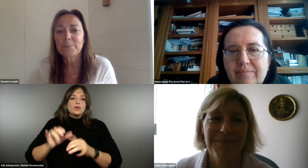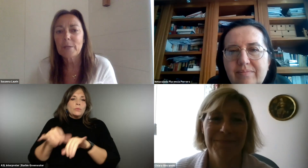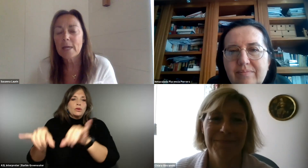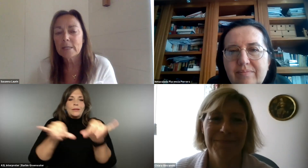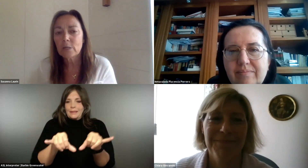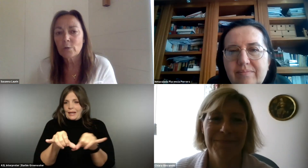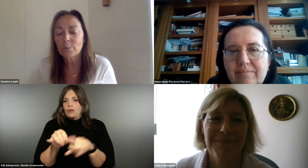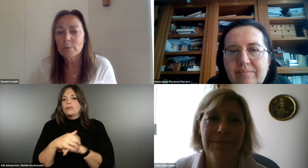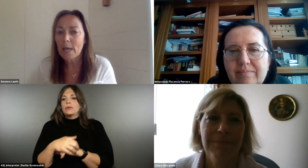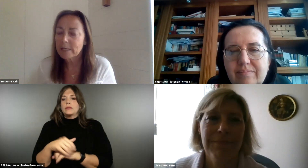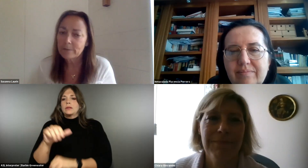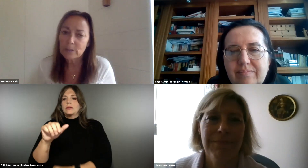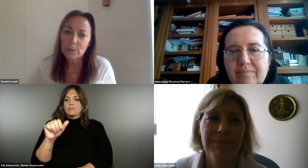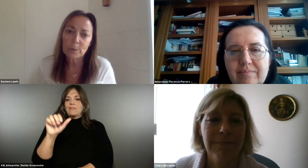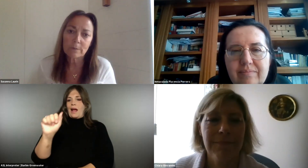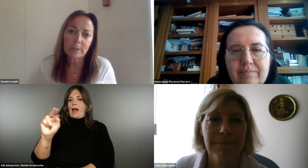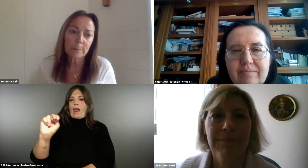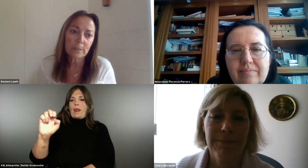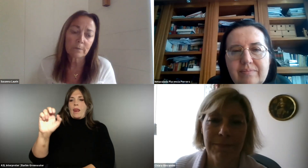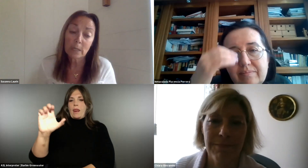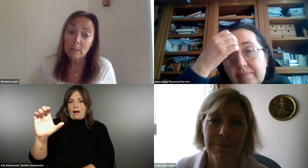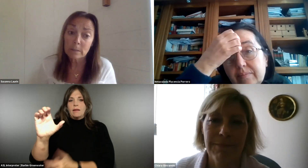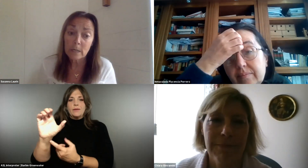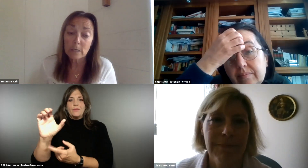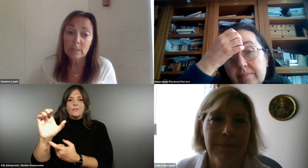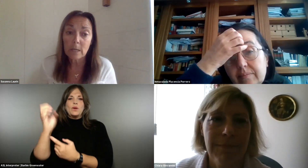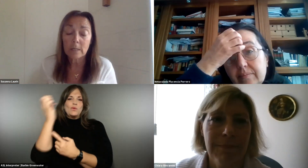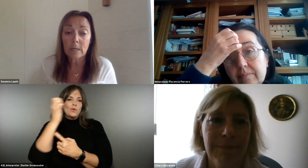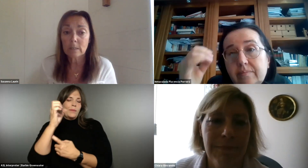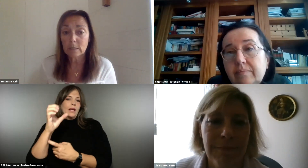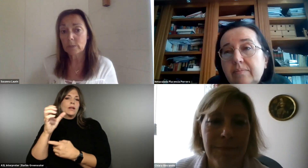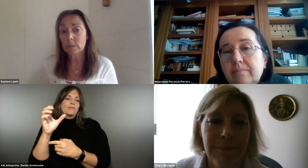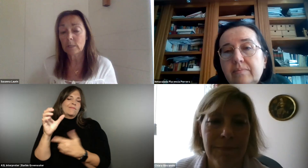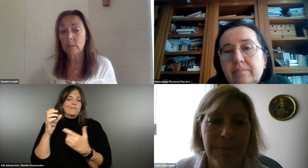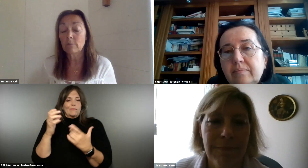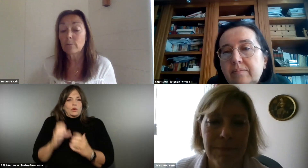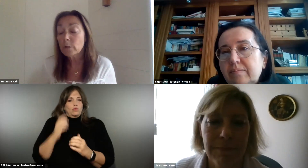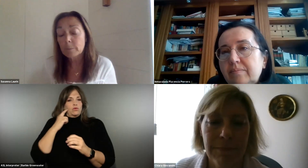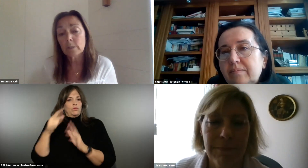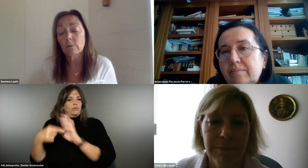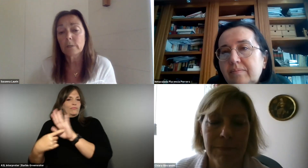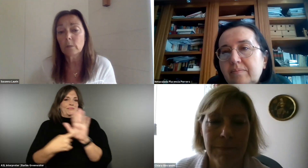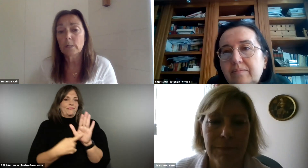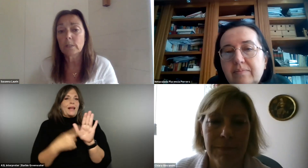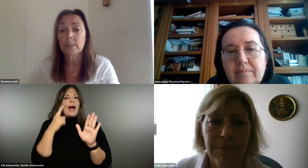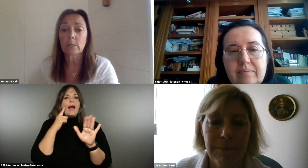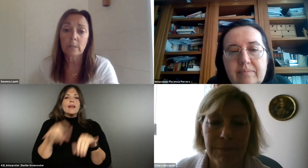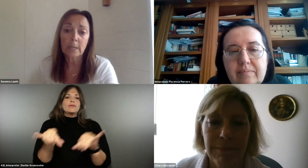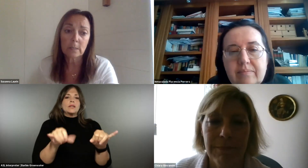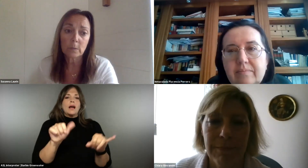standardization, usually referred to as the European consumer voice, I think , in standardization, and ANEC contributes actively